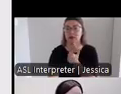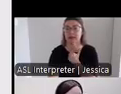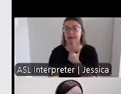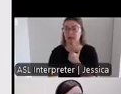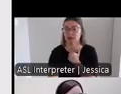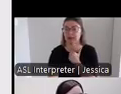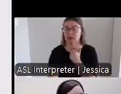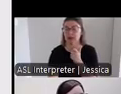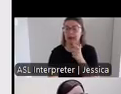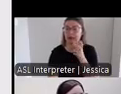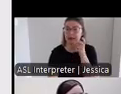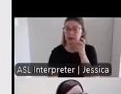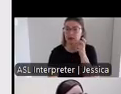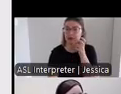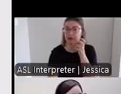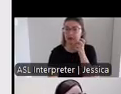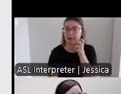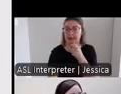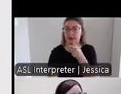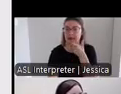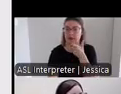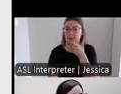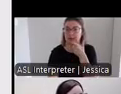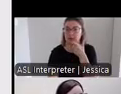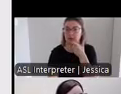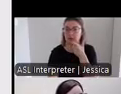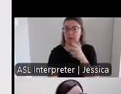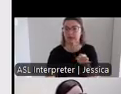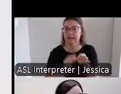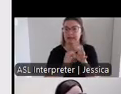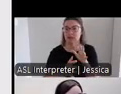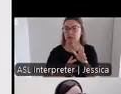I think it's your earrings that are hitting your microphone. (Angélique Roy) Yes? Yeah, oh!